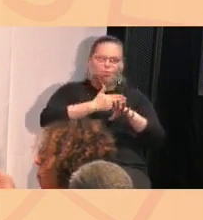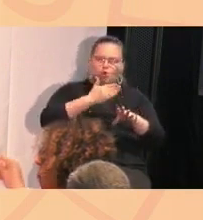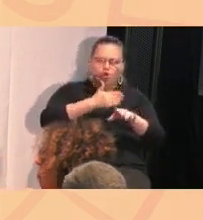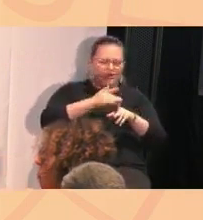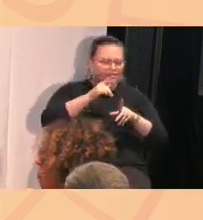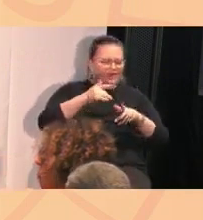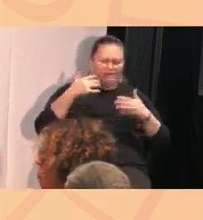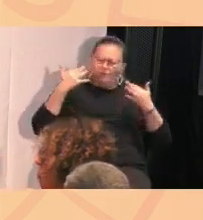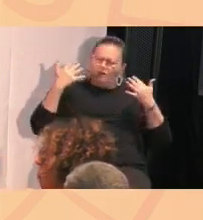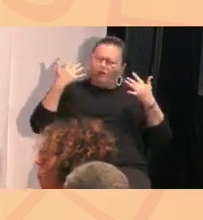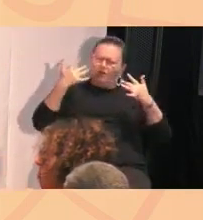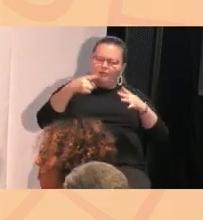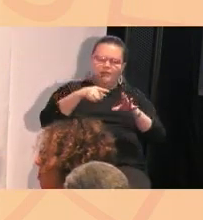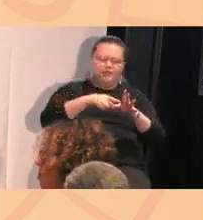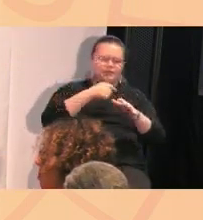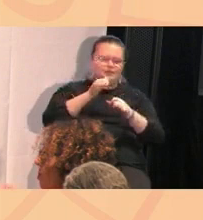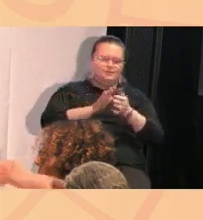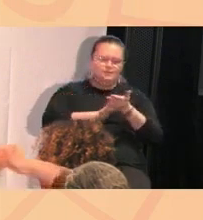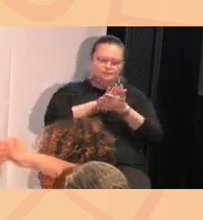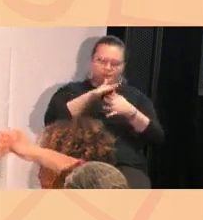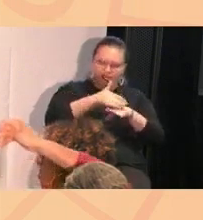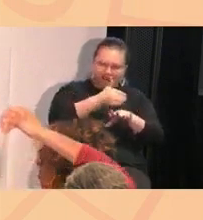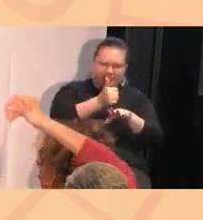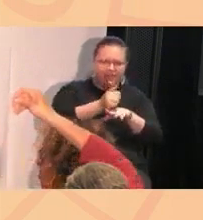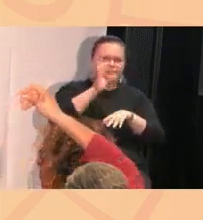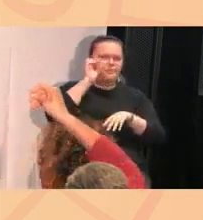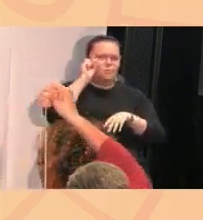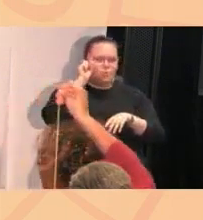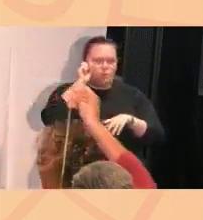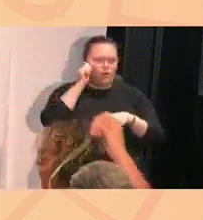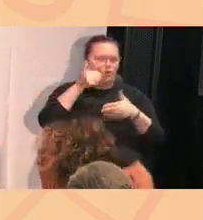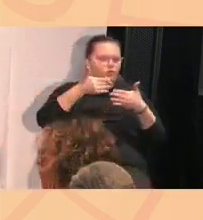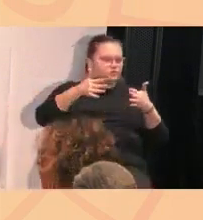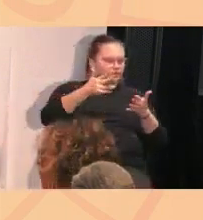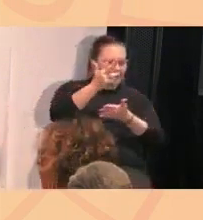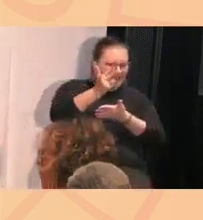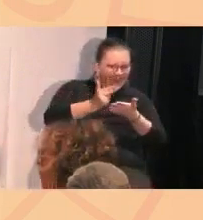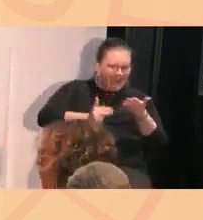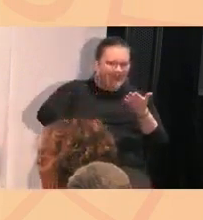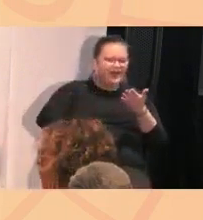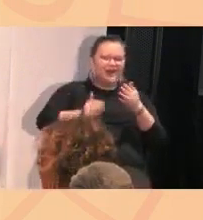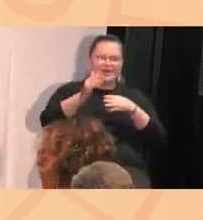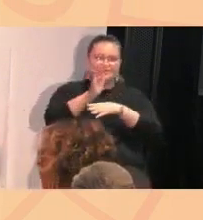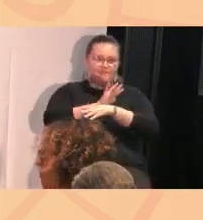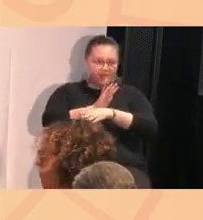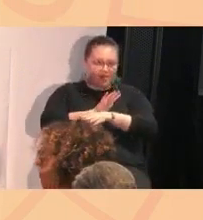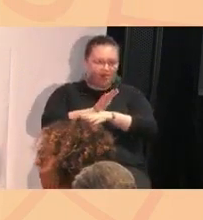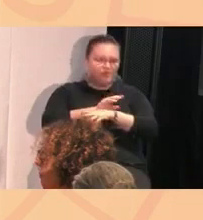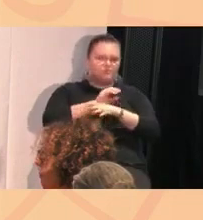It featured the State of Tasmania in the second episode. Aboriginal artists have been working in this space